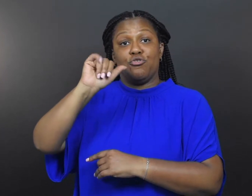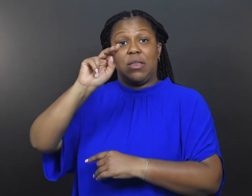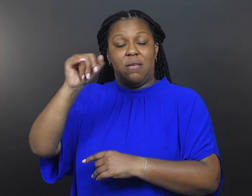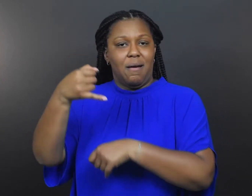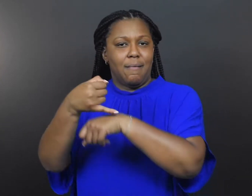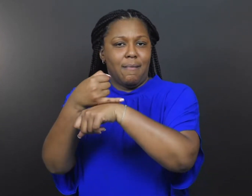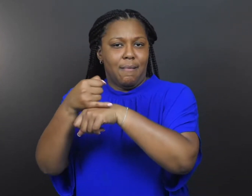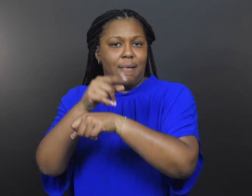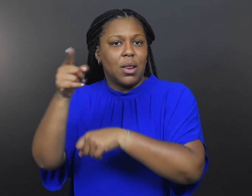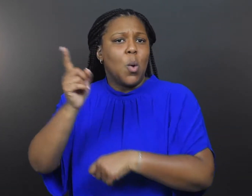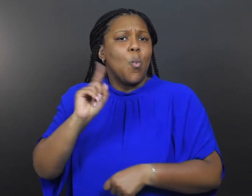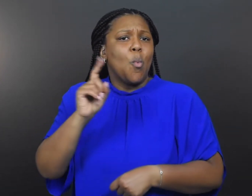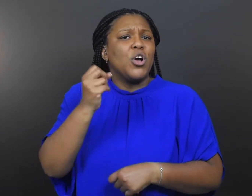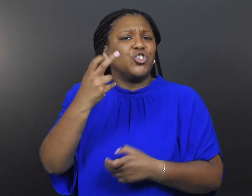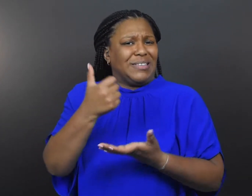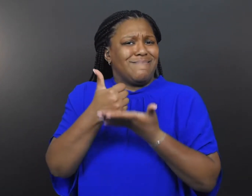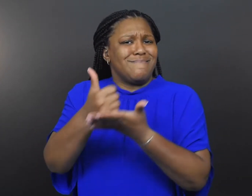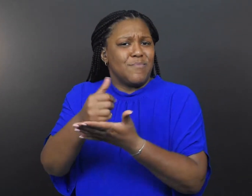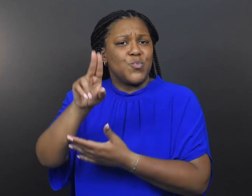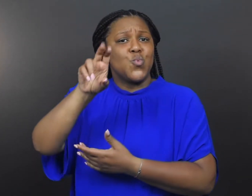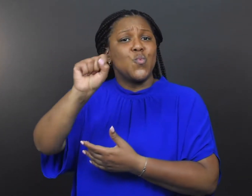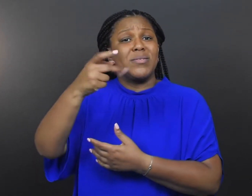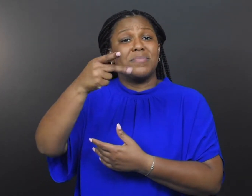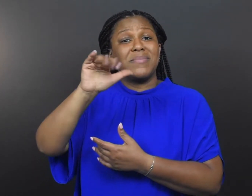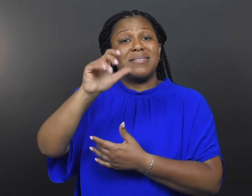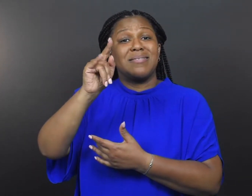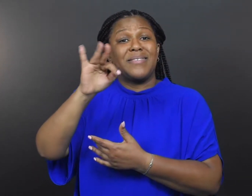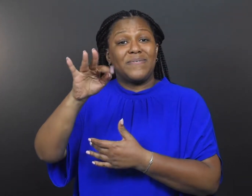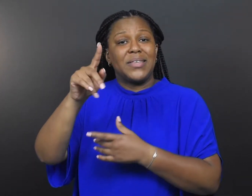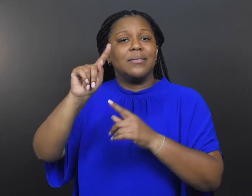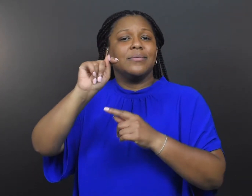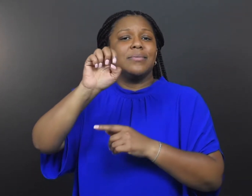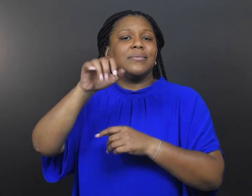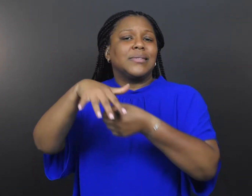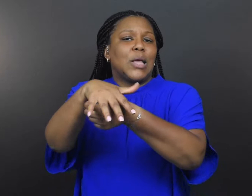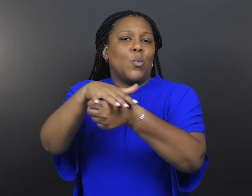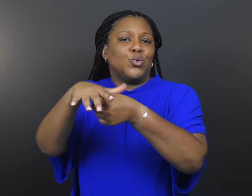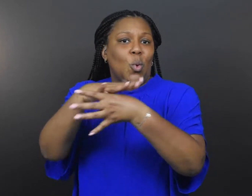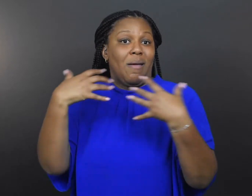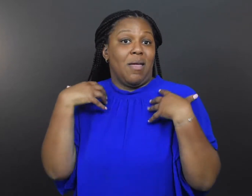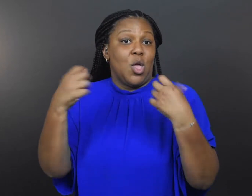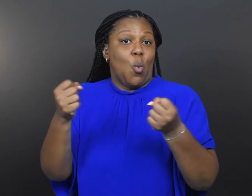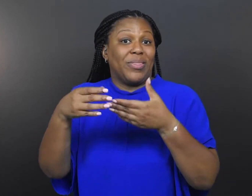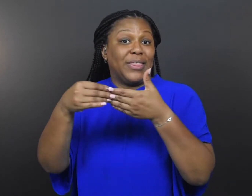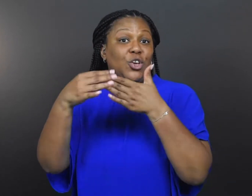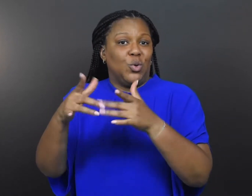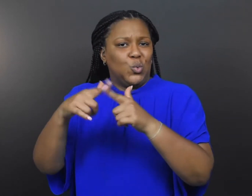where she helped the US Pacific territory’s health leaders build up their testing capacity.